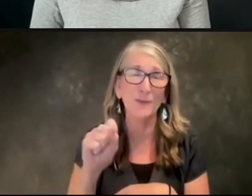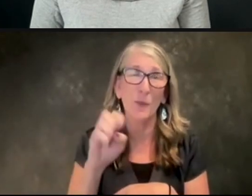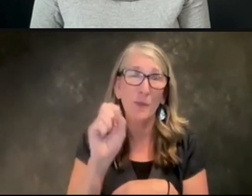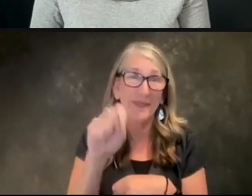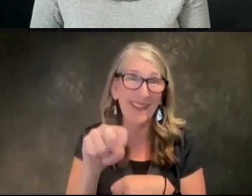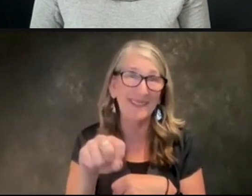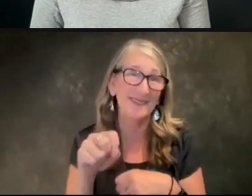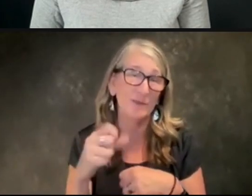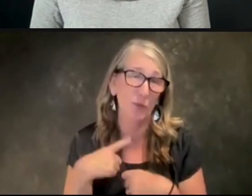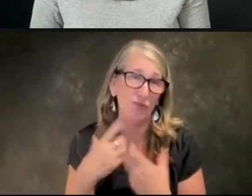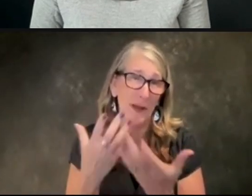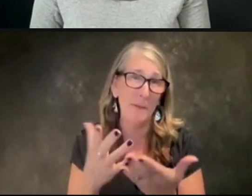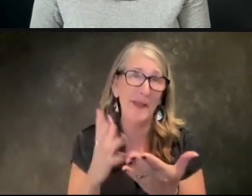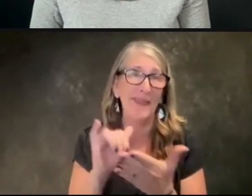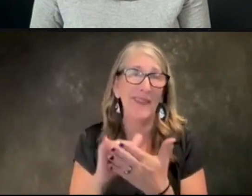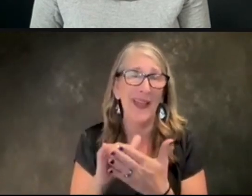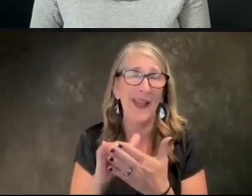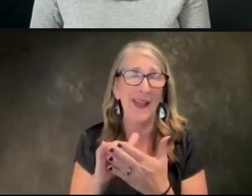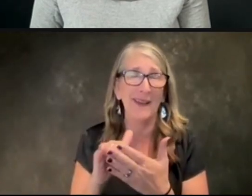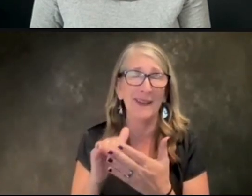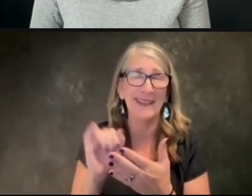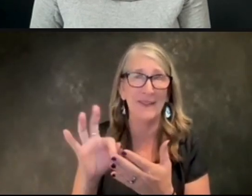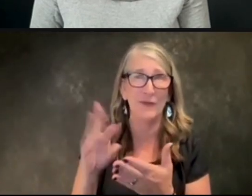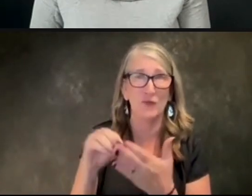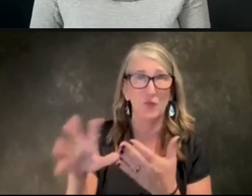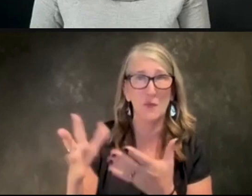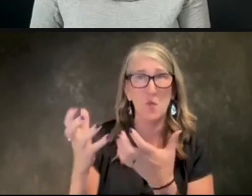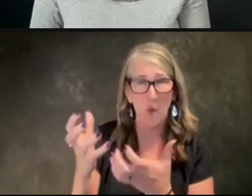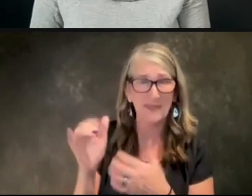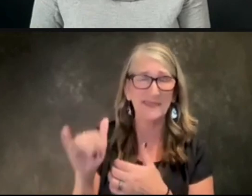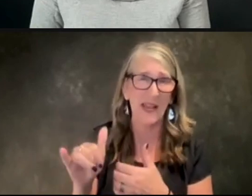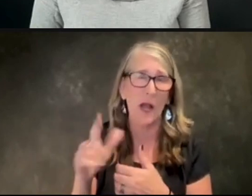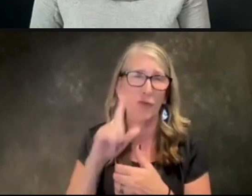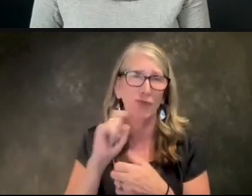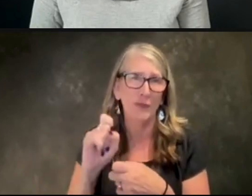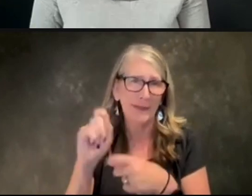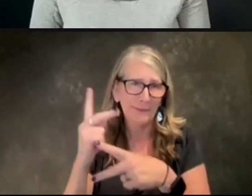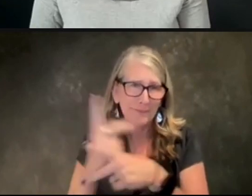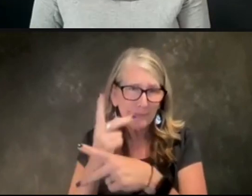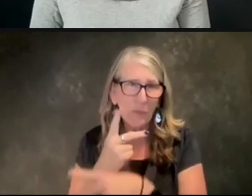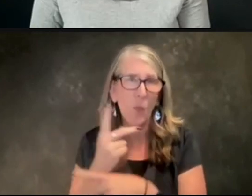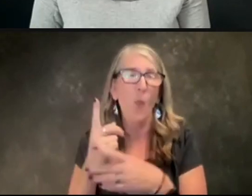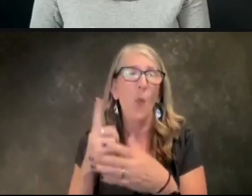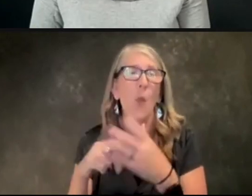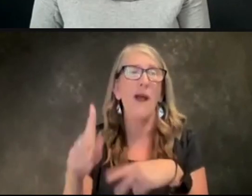they want to be included in that. So that is where we recommend that if a student wants